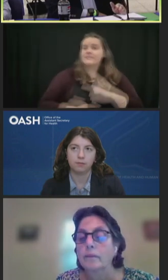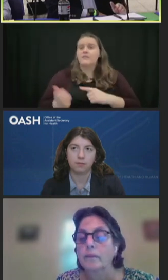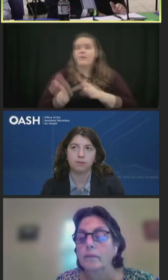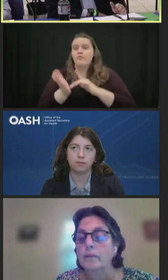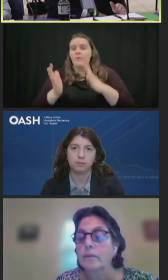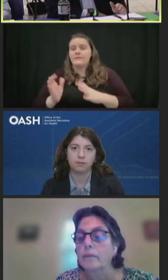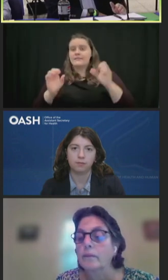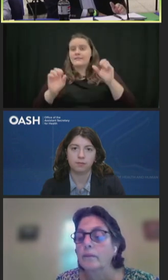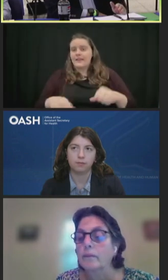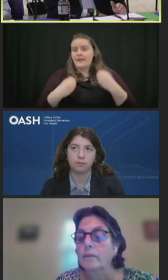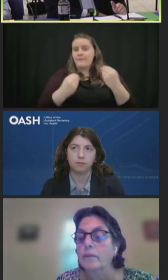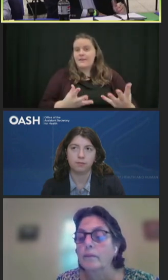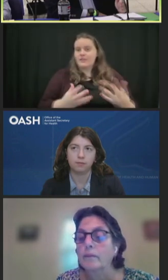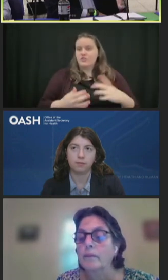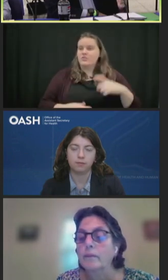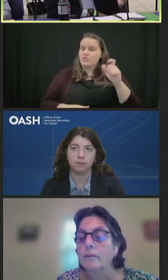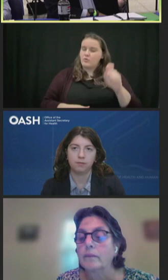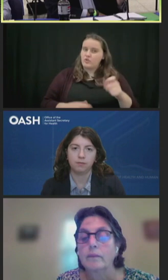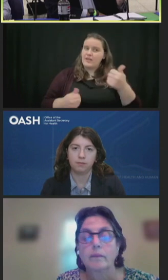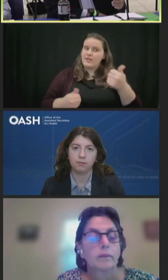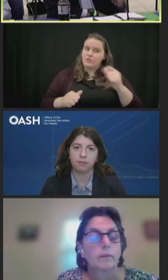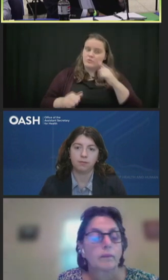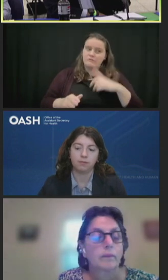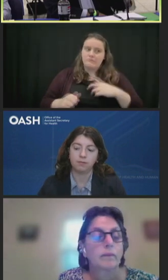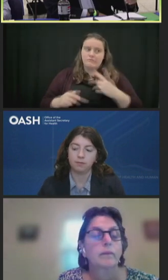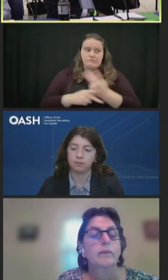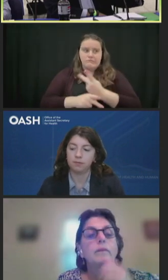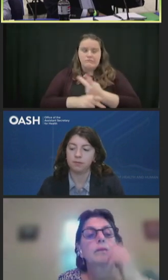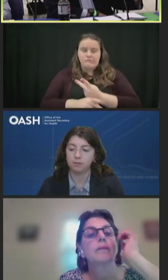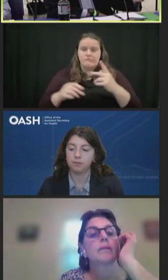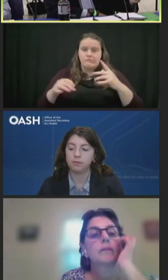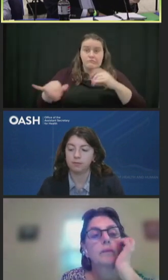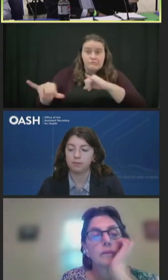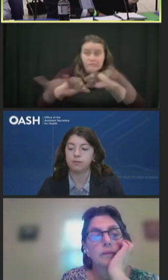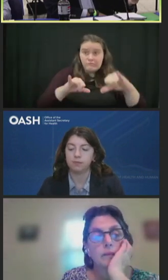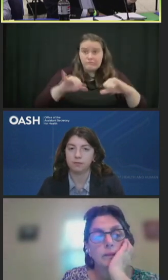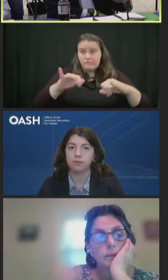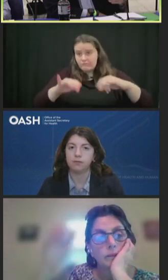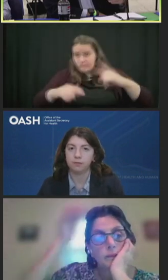But also, the coverage of pharmacists administering the vaccines is limited.